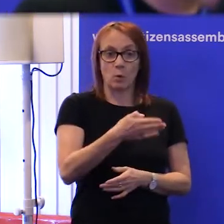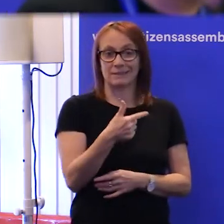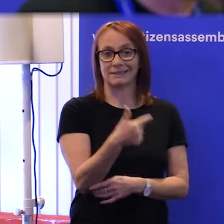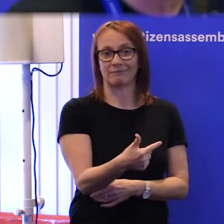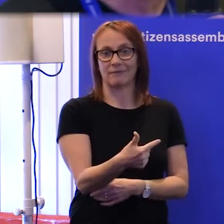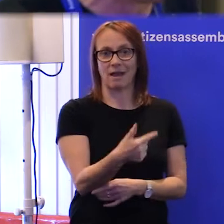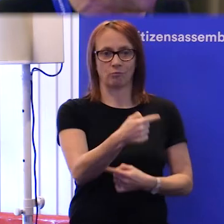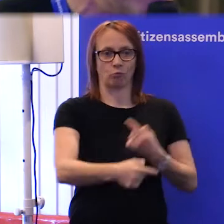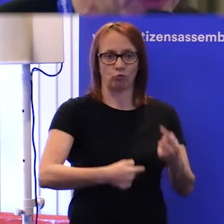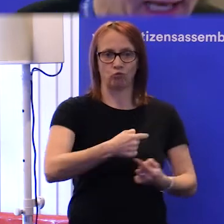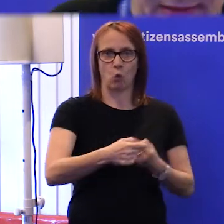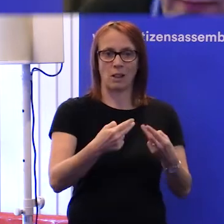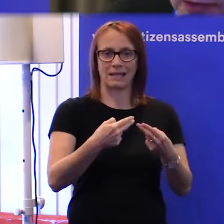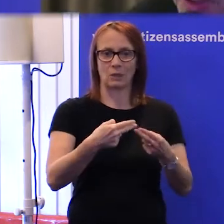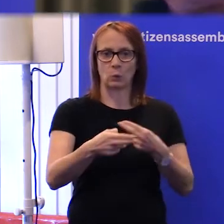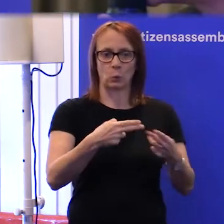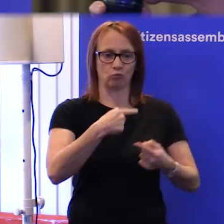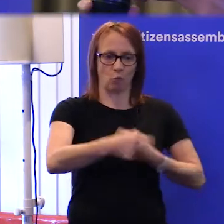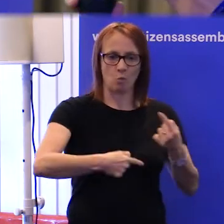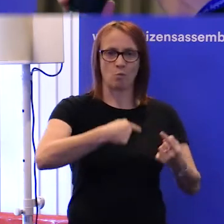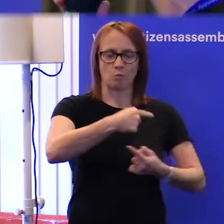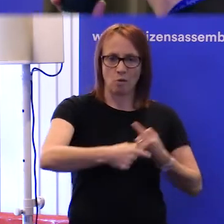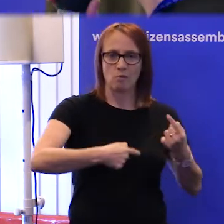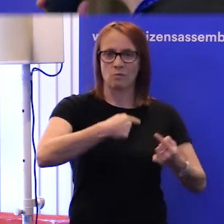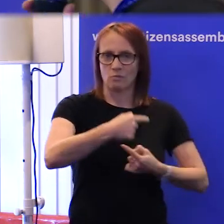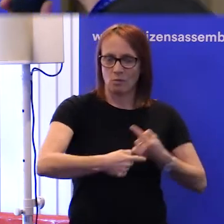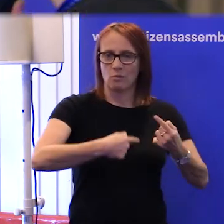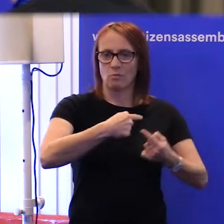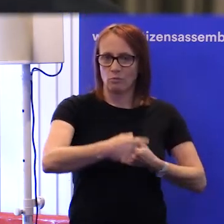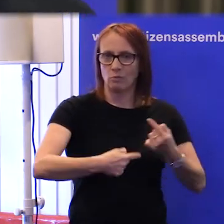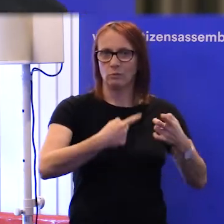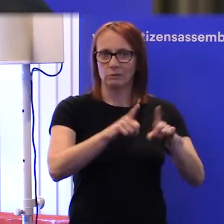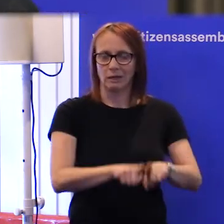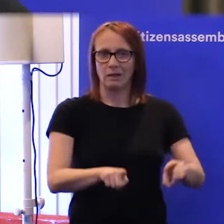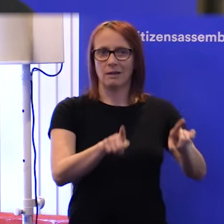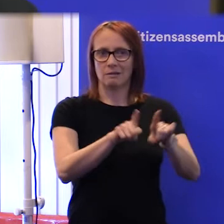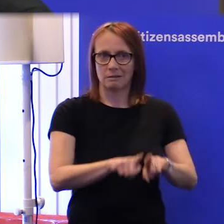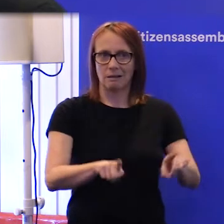that's become a real thing over the last few years as well but it's often led by